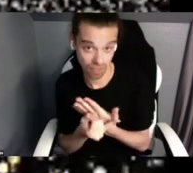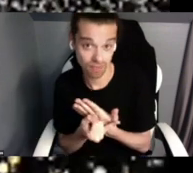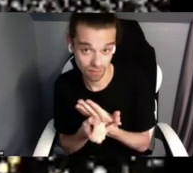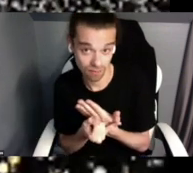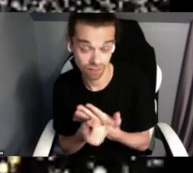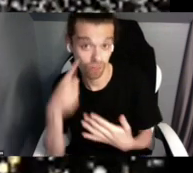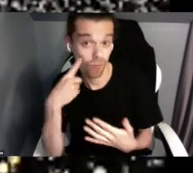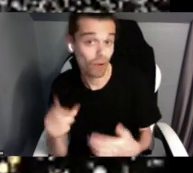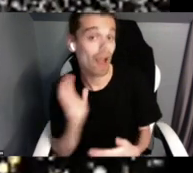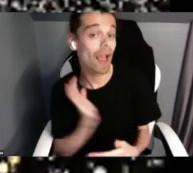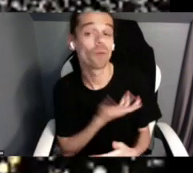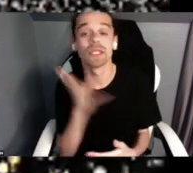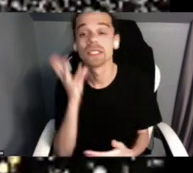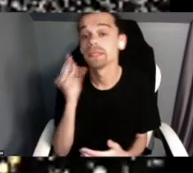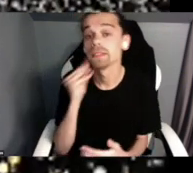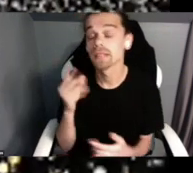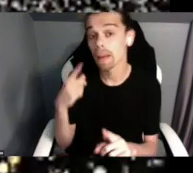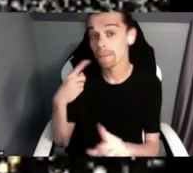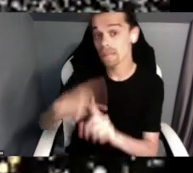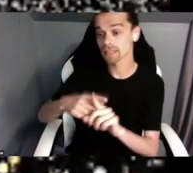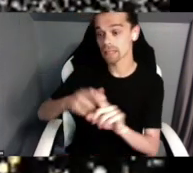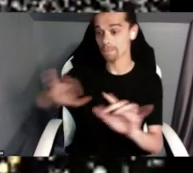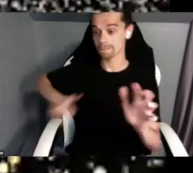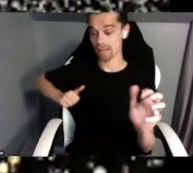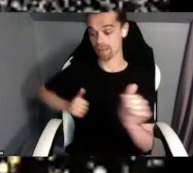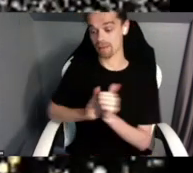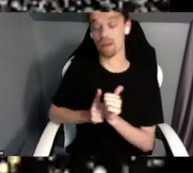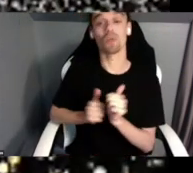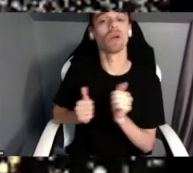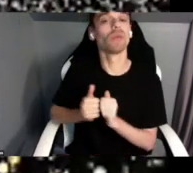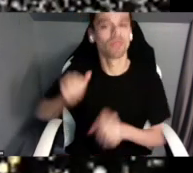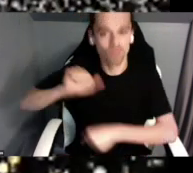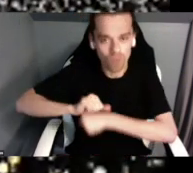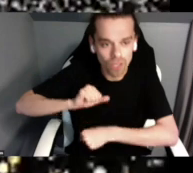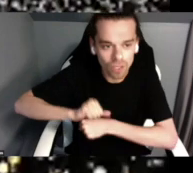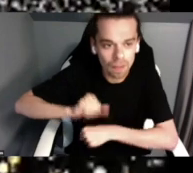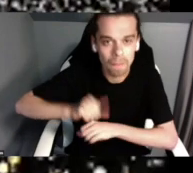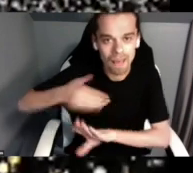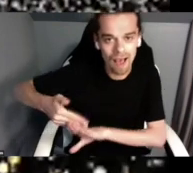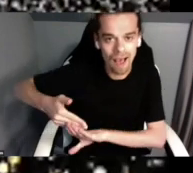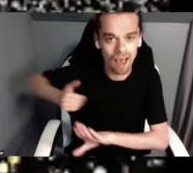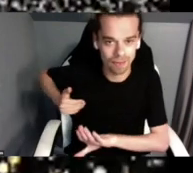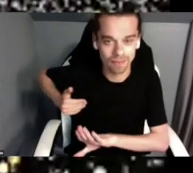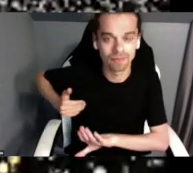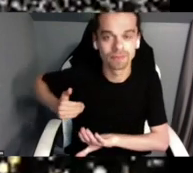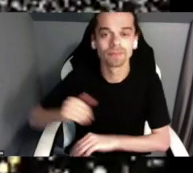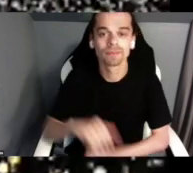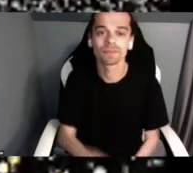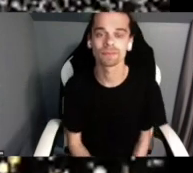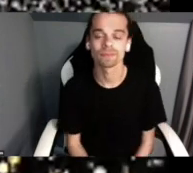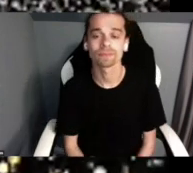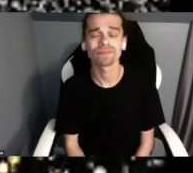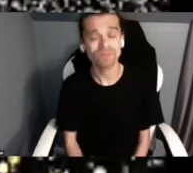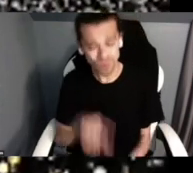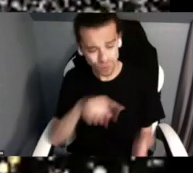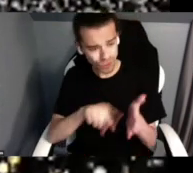Backed up with the work that the research itself will be so much richer.